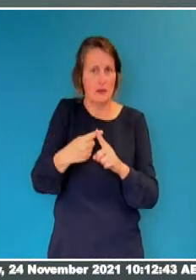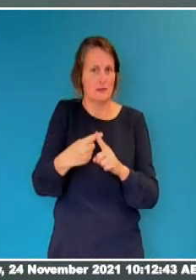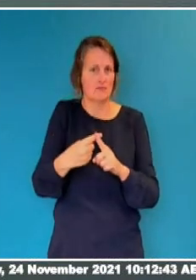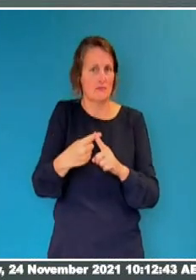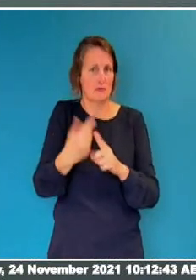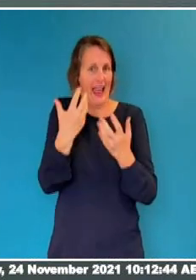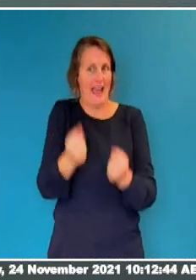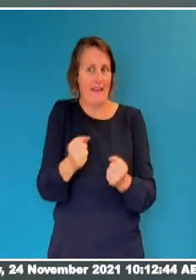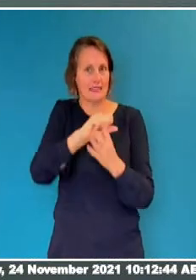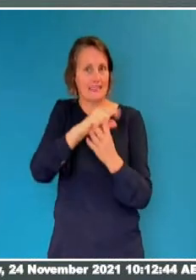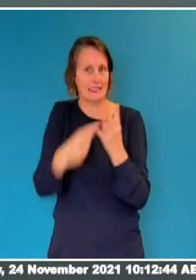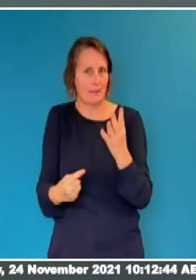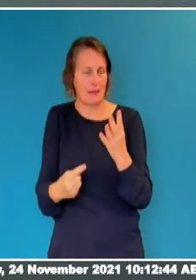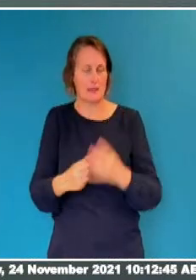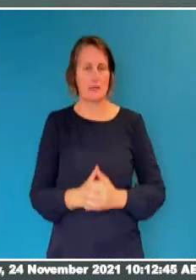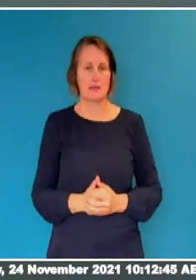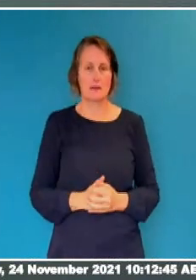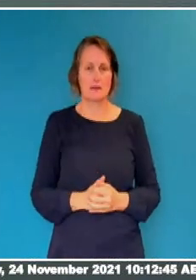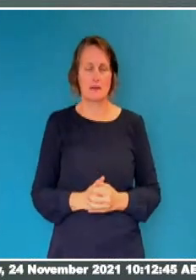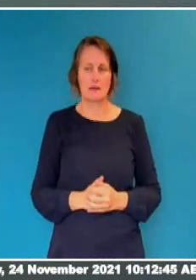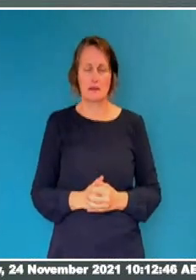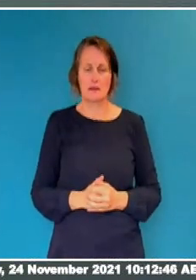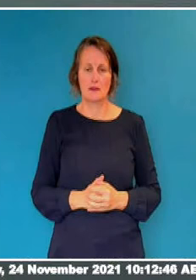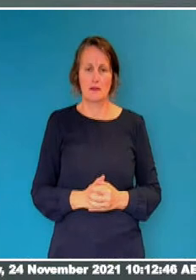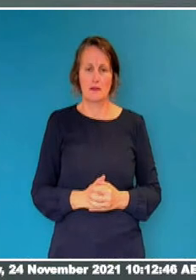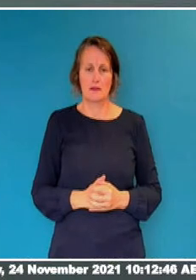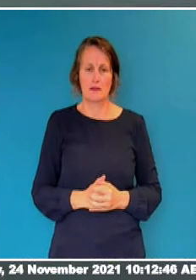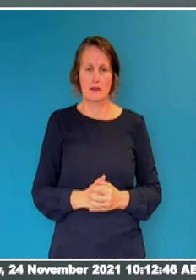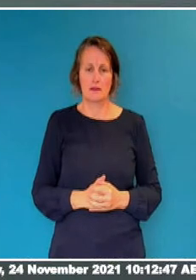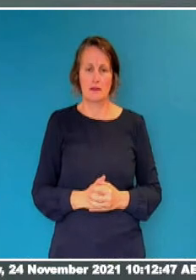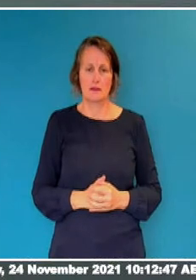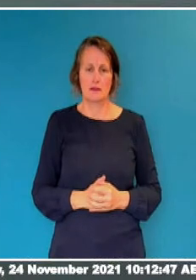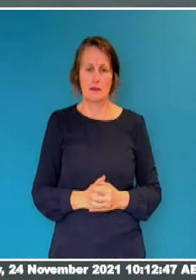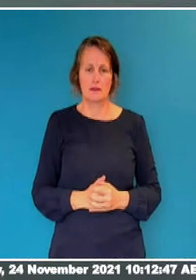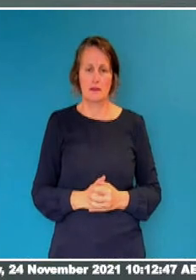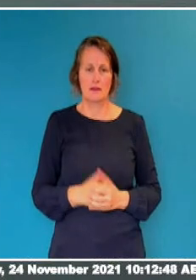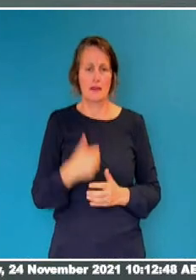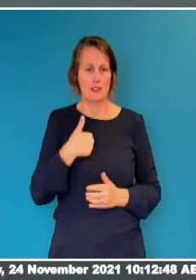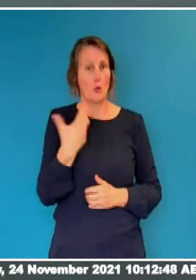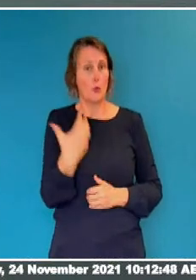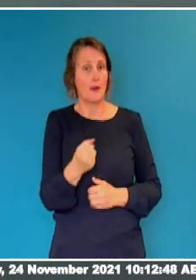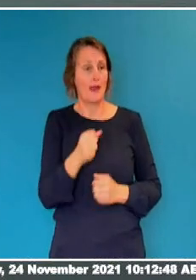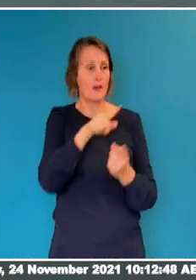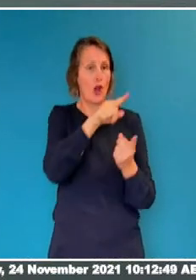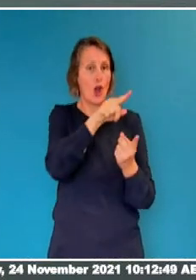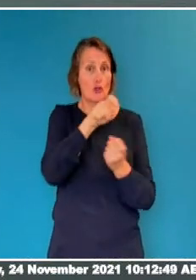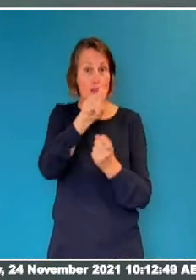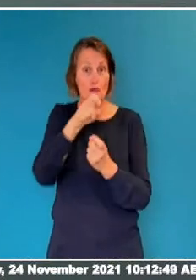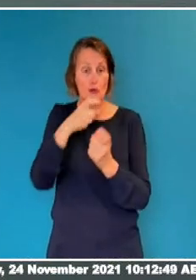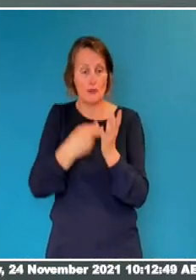We asked in that same recruitment or recruitment tool to identify what additional